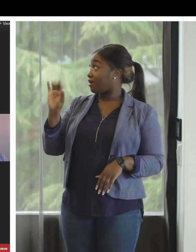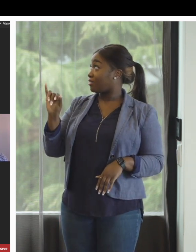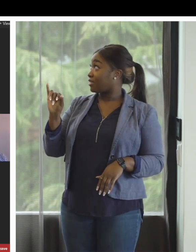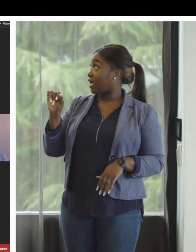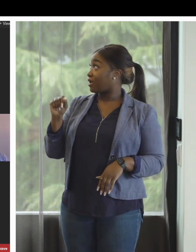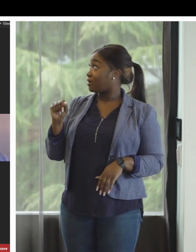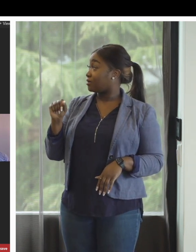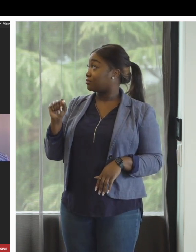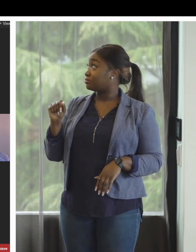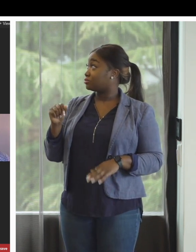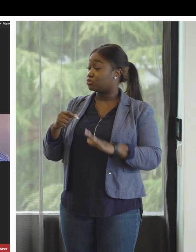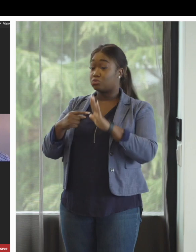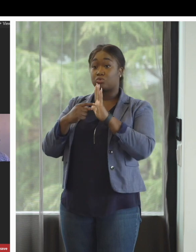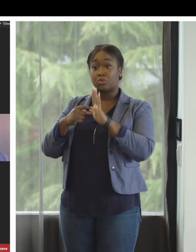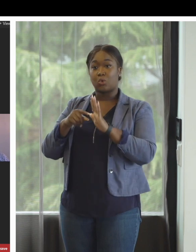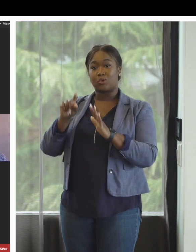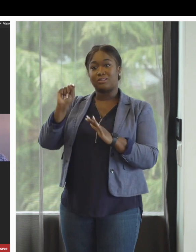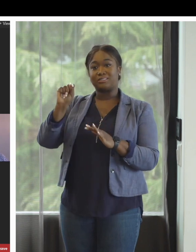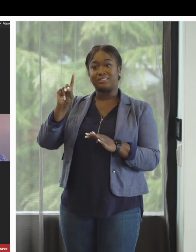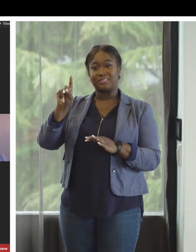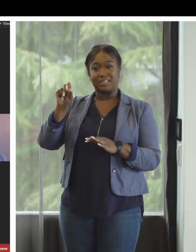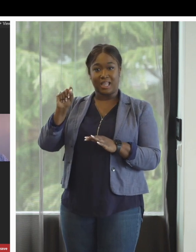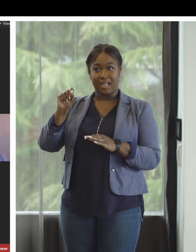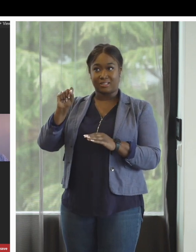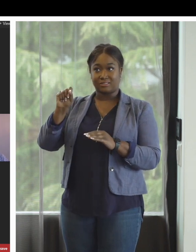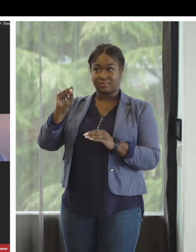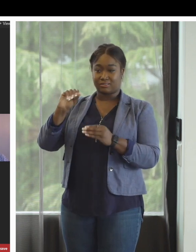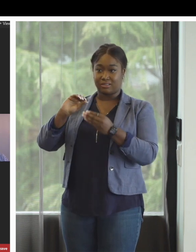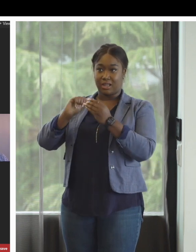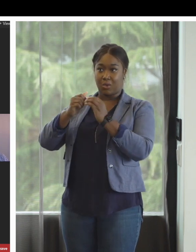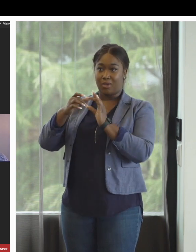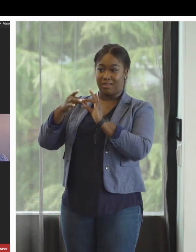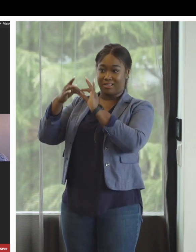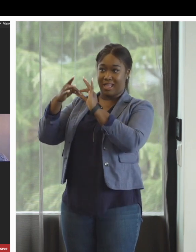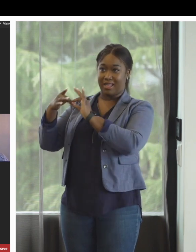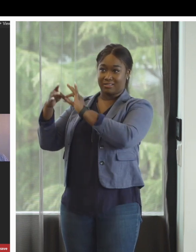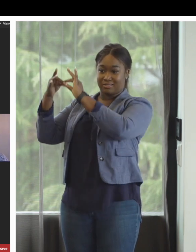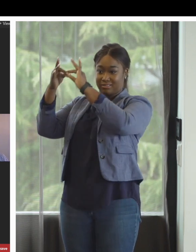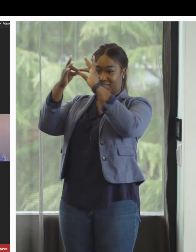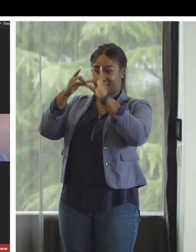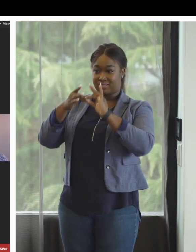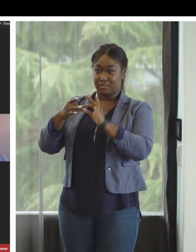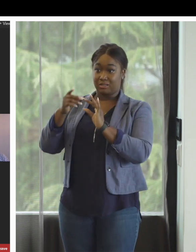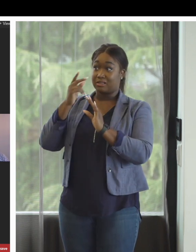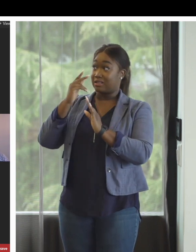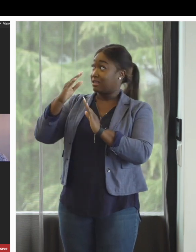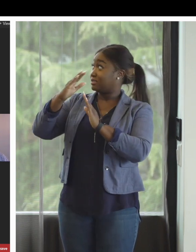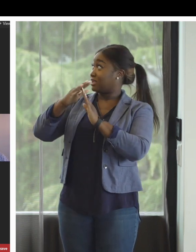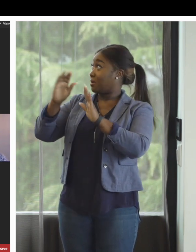the T D S in action. The way that the system currently is now, each